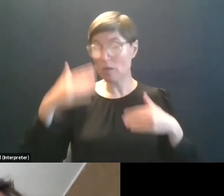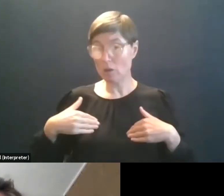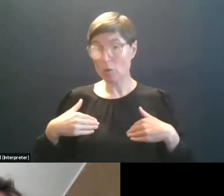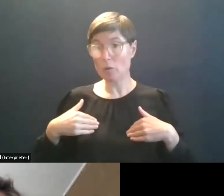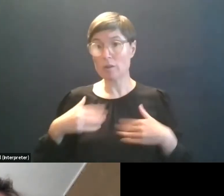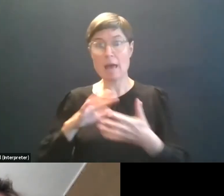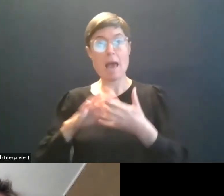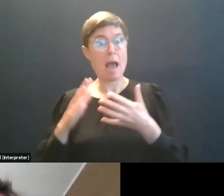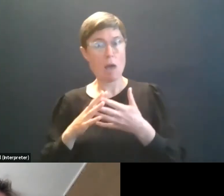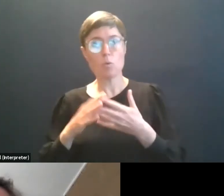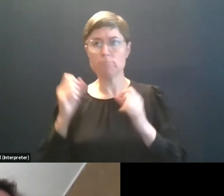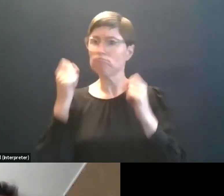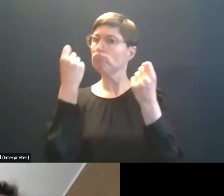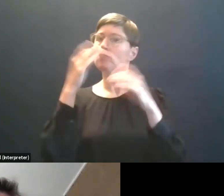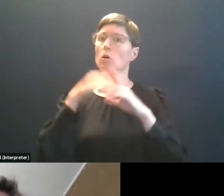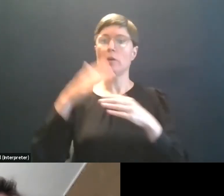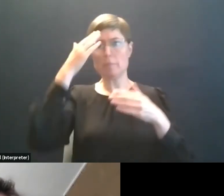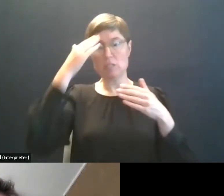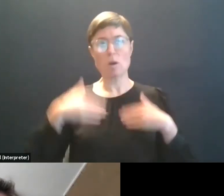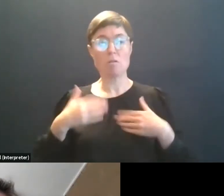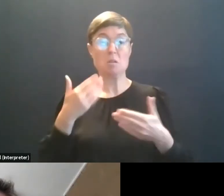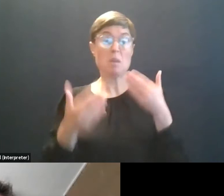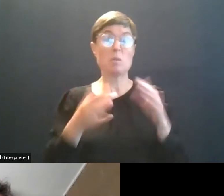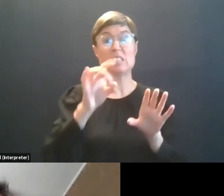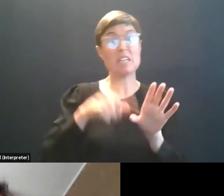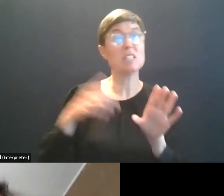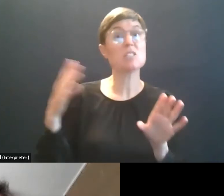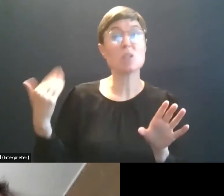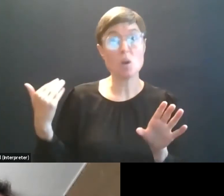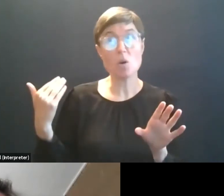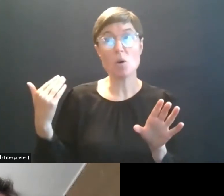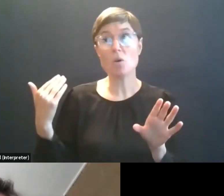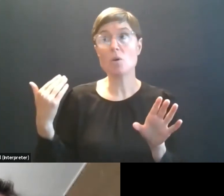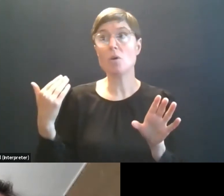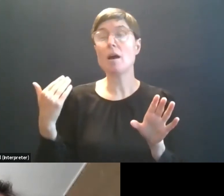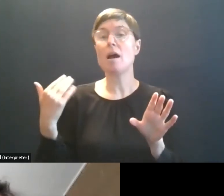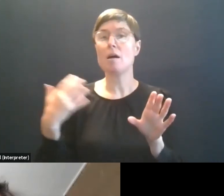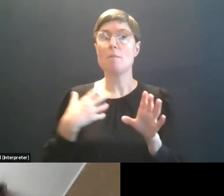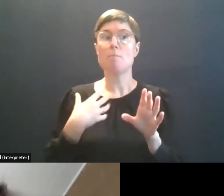health. I think even from a decade ago there is a far greater awareness of the different